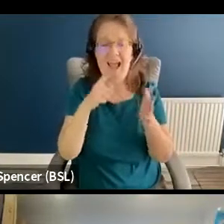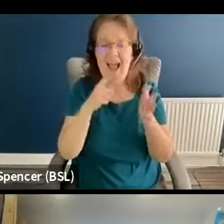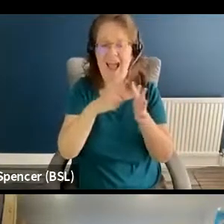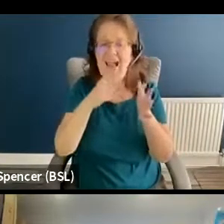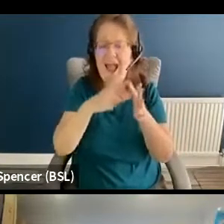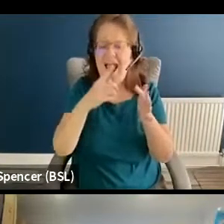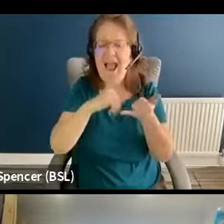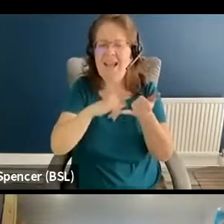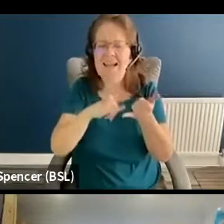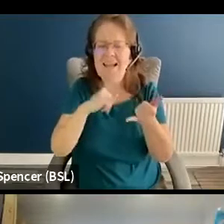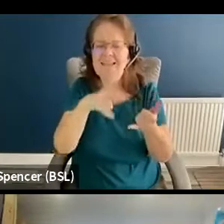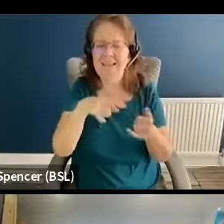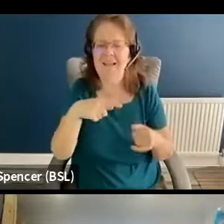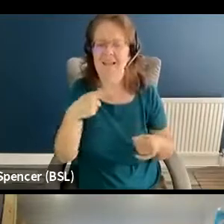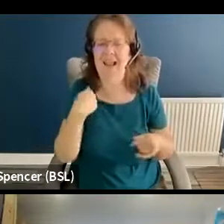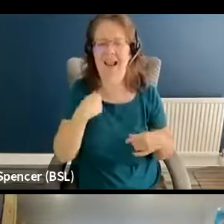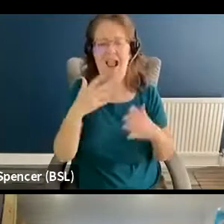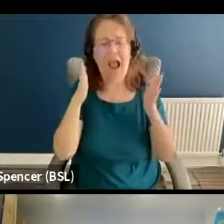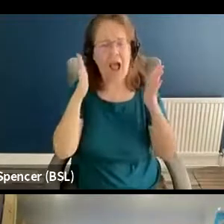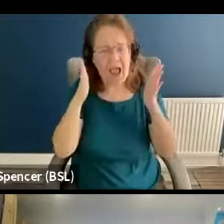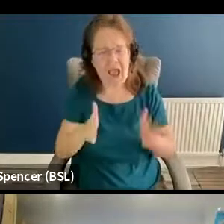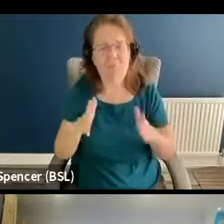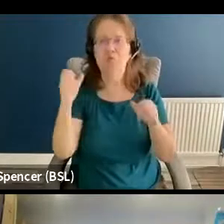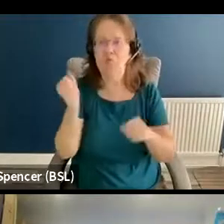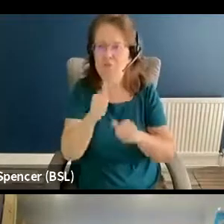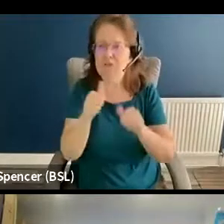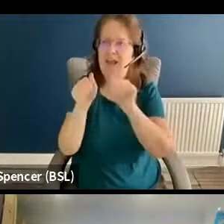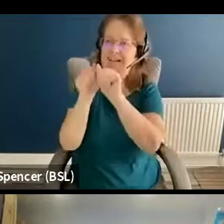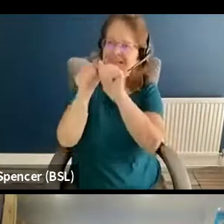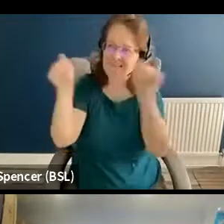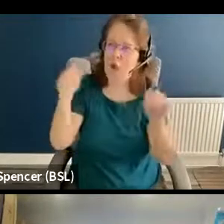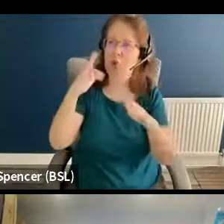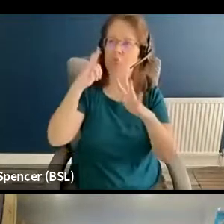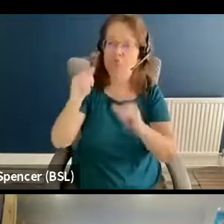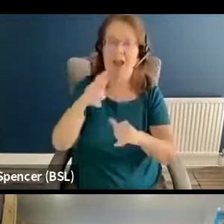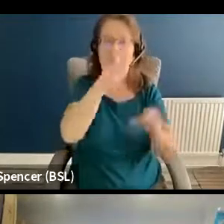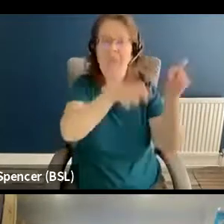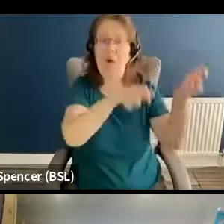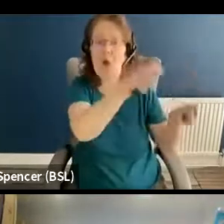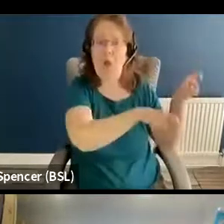I'm working with, you have to take the time to check the vendors out. And sometimes people get